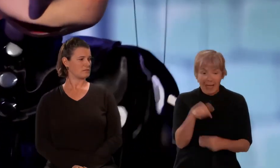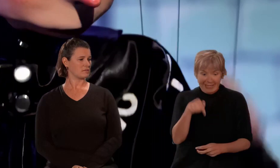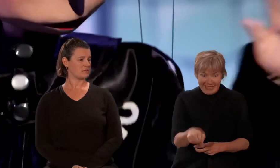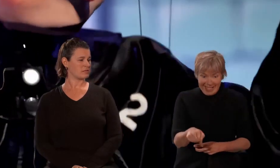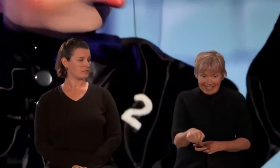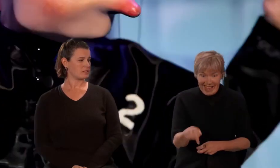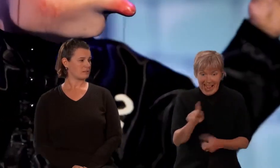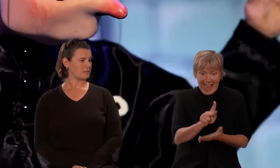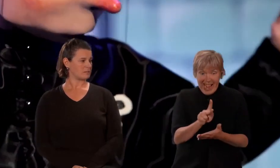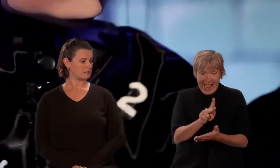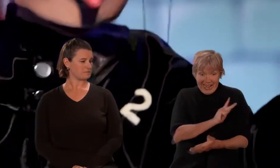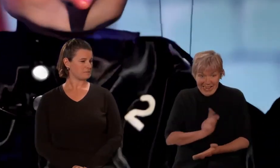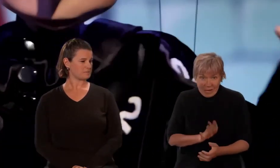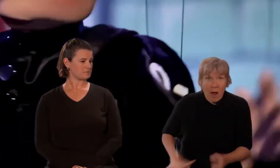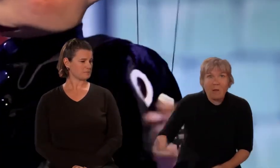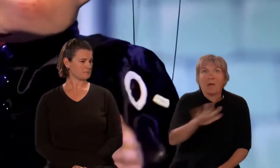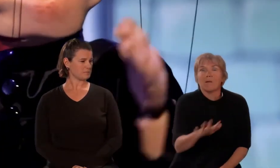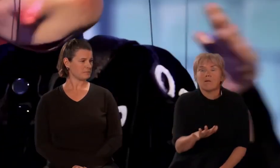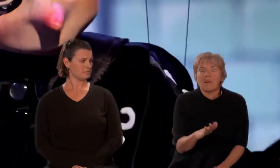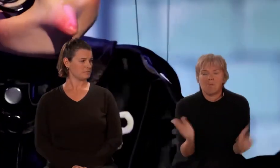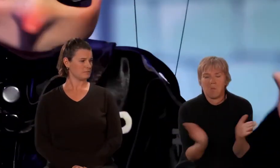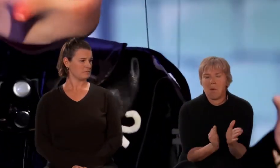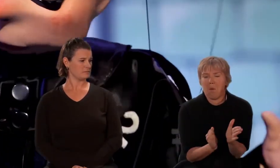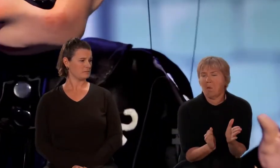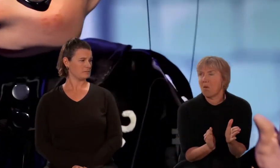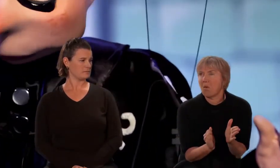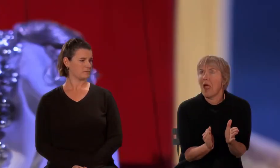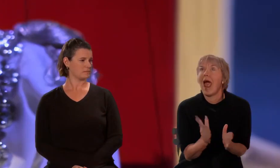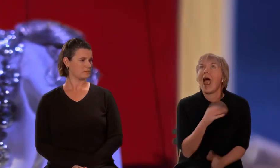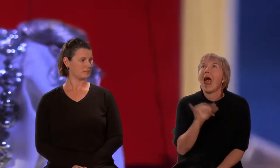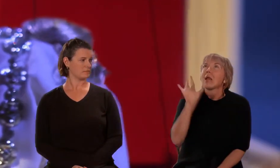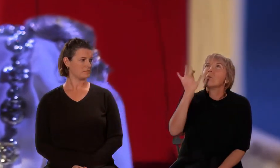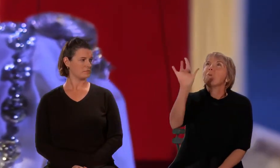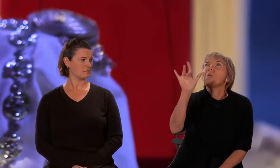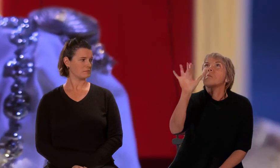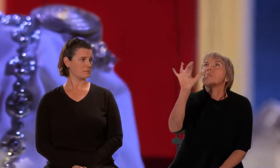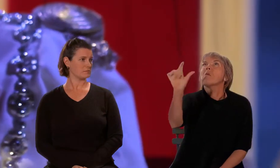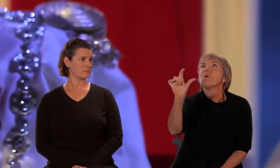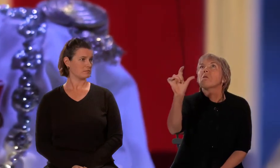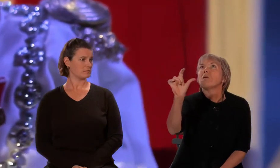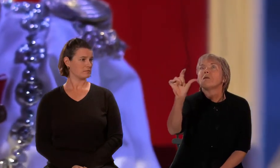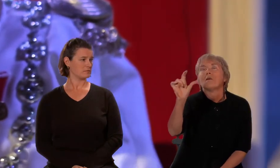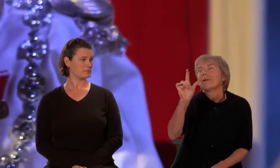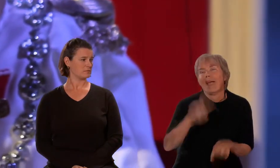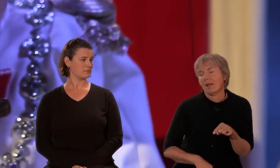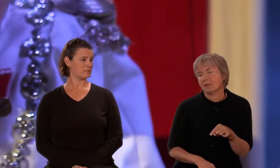Furthermore, it is pasted on the sky. Nobody can get the moon.